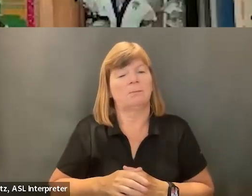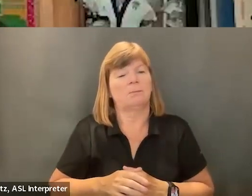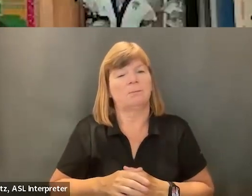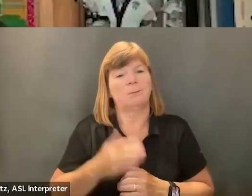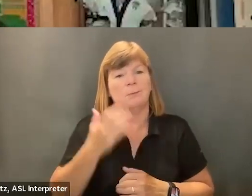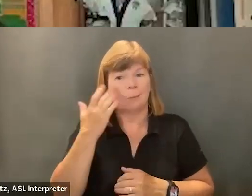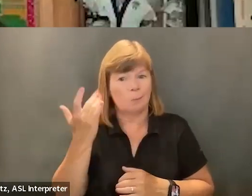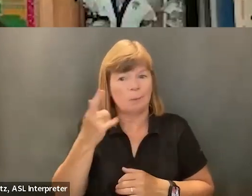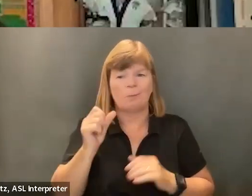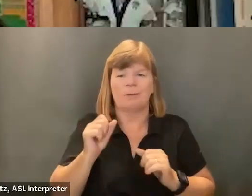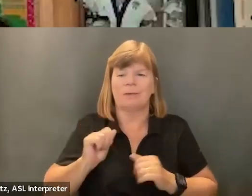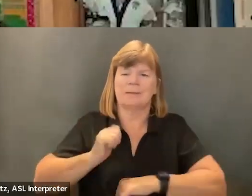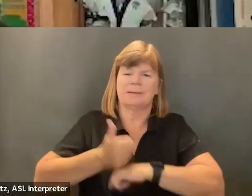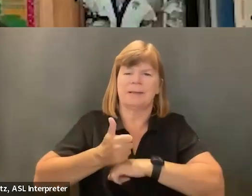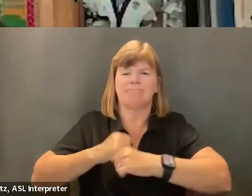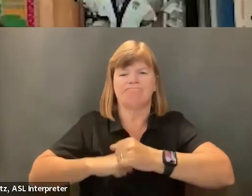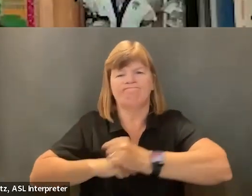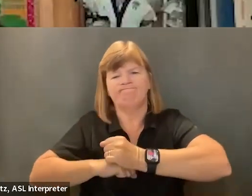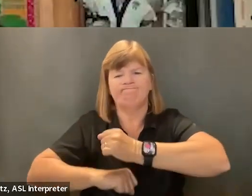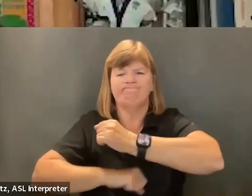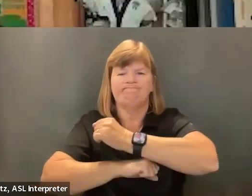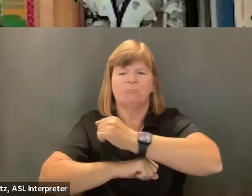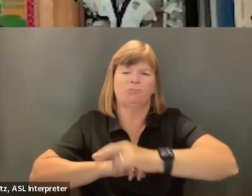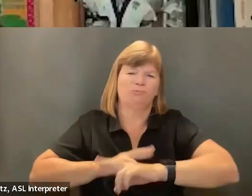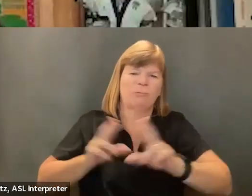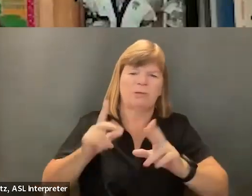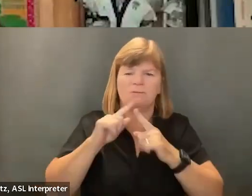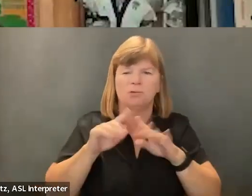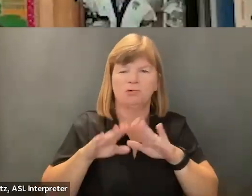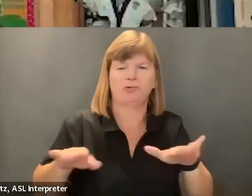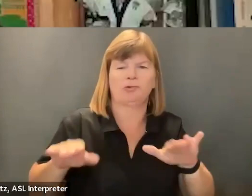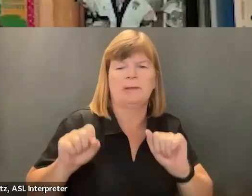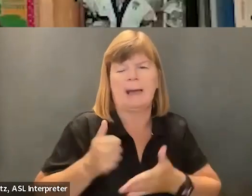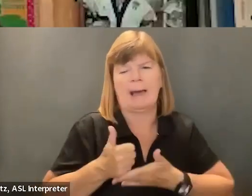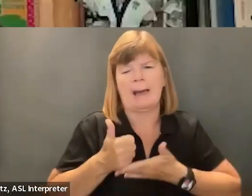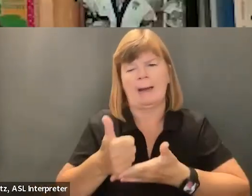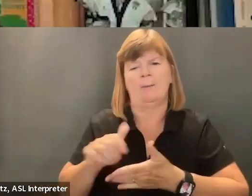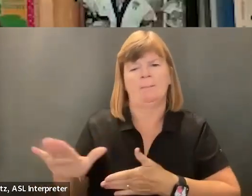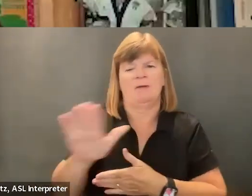know lay the foundation for children in ways that will help their understanding and think